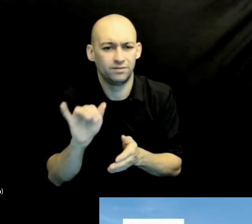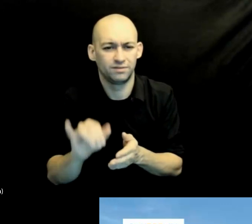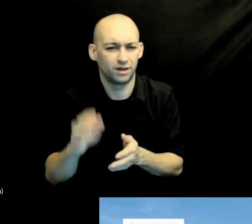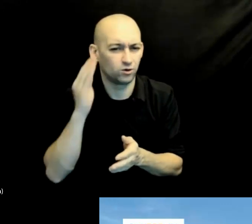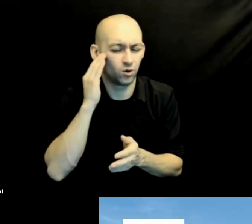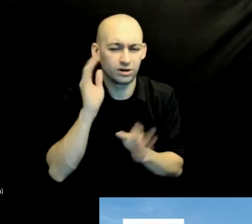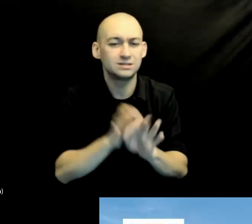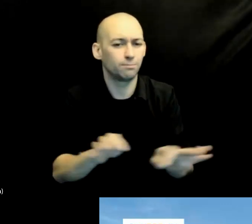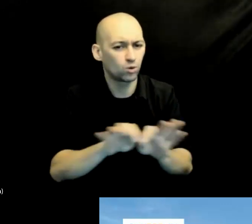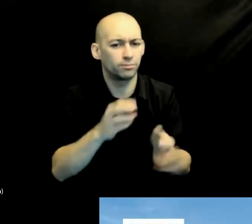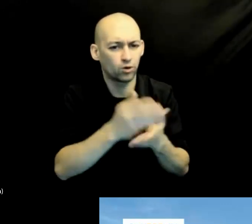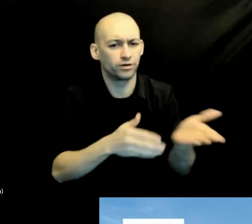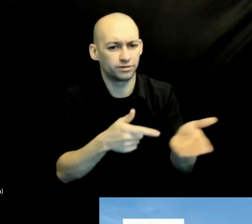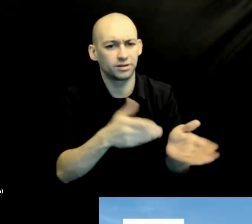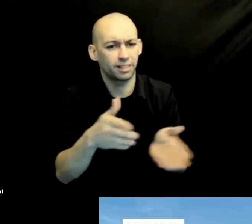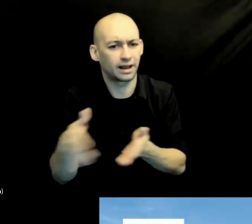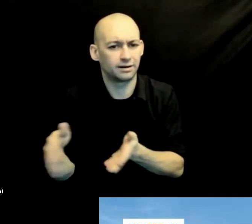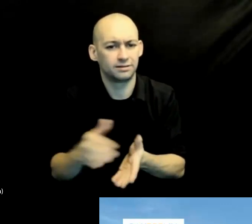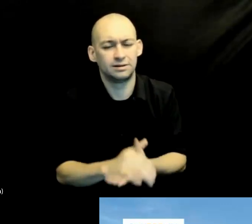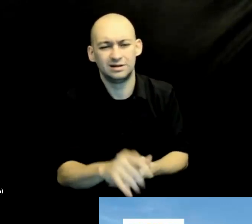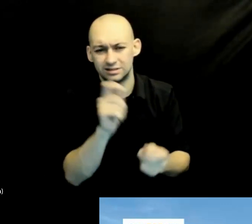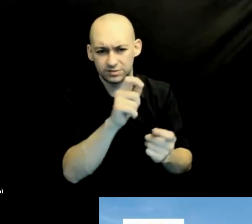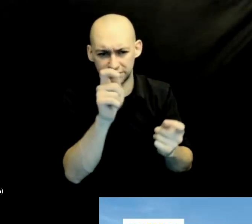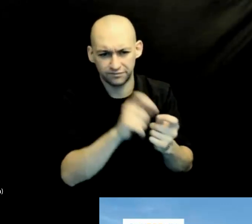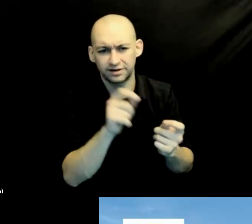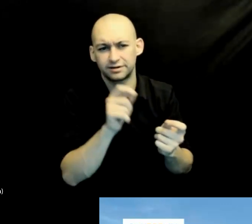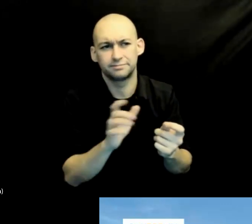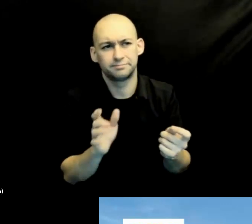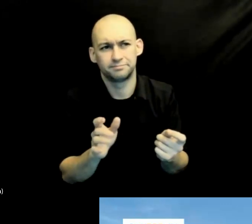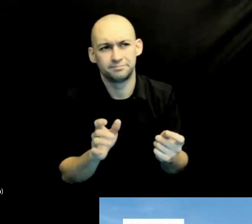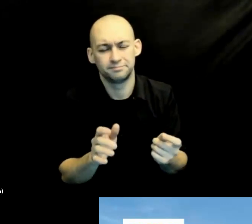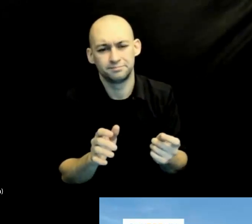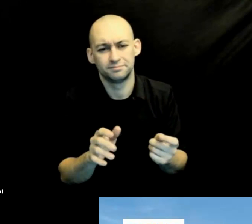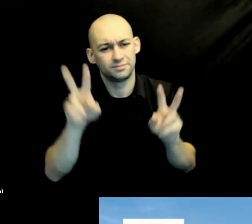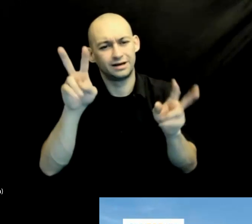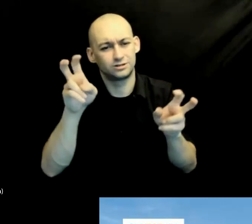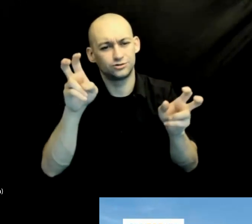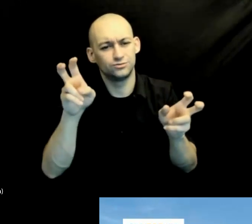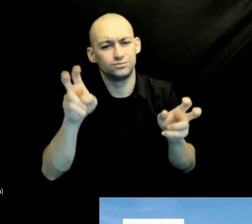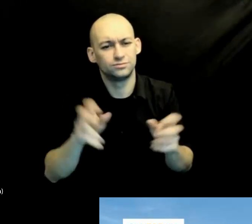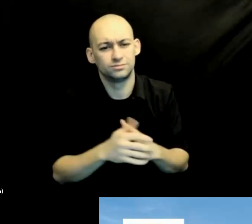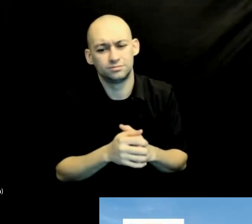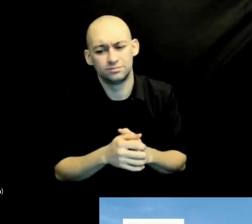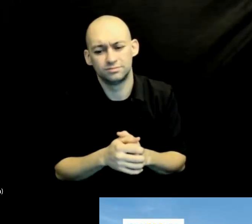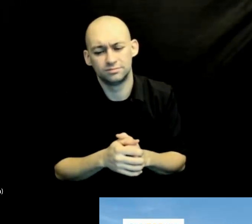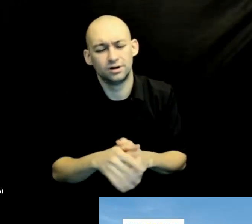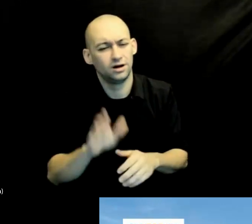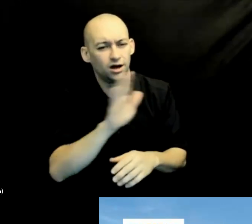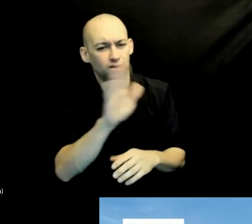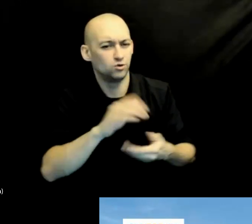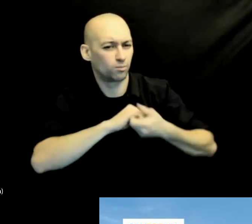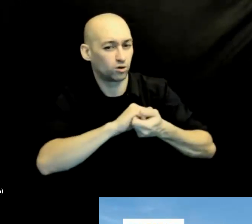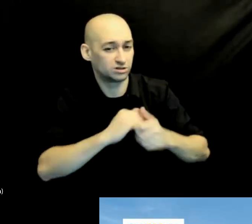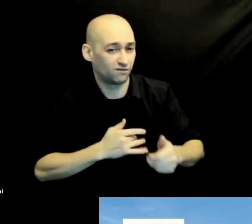in the Plan, I would say, be as specific if you and your partners feel you need to be, and we'll,